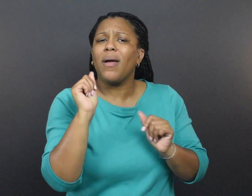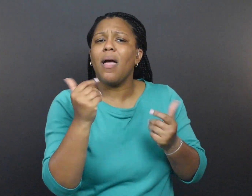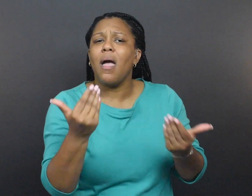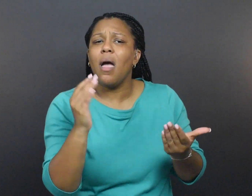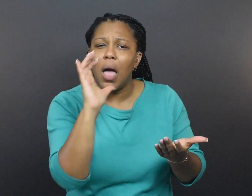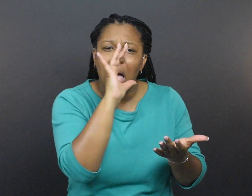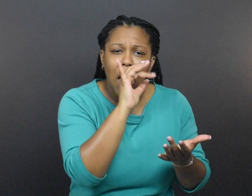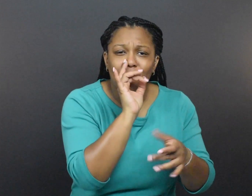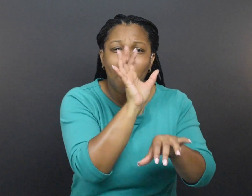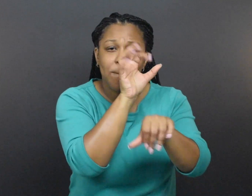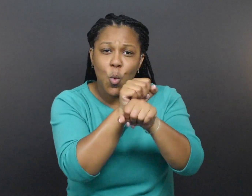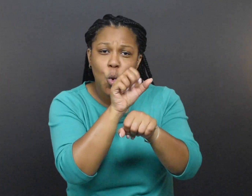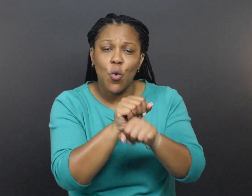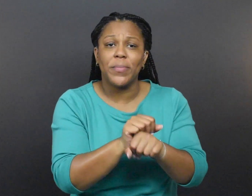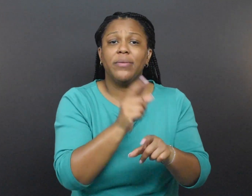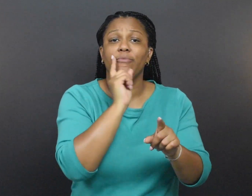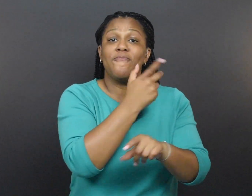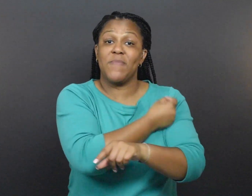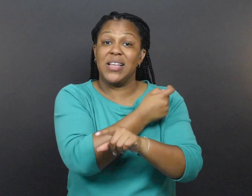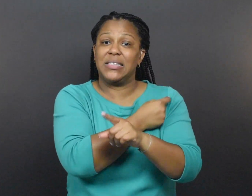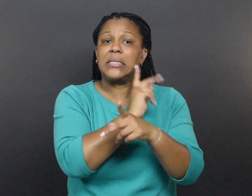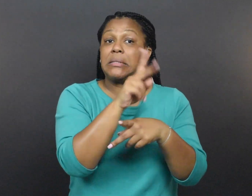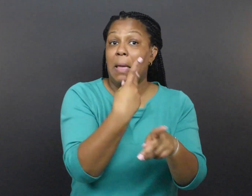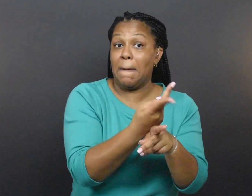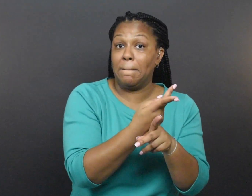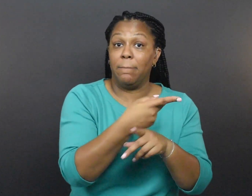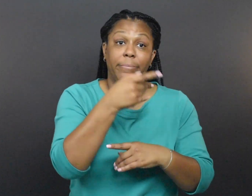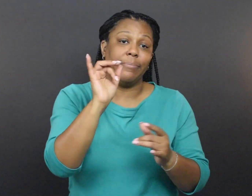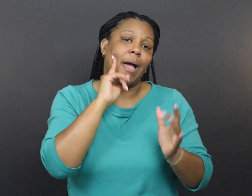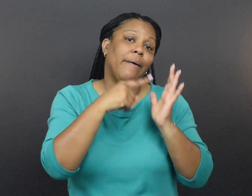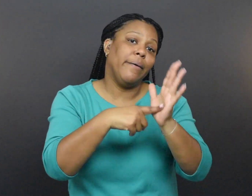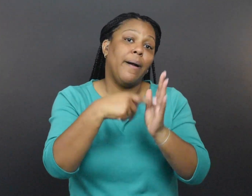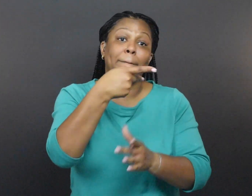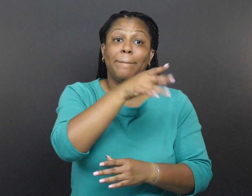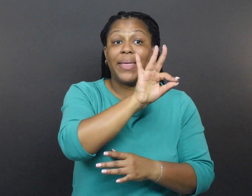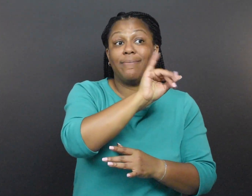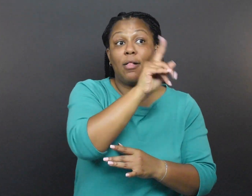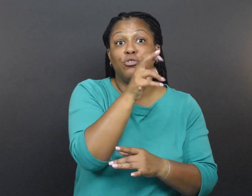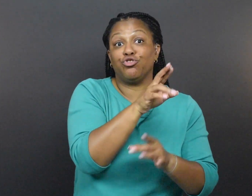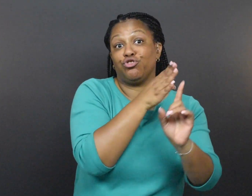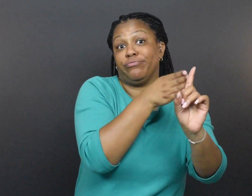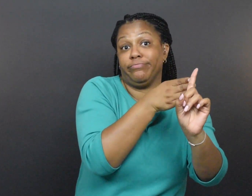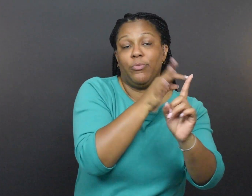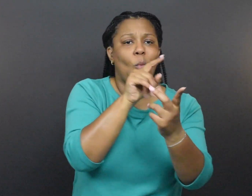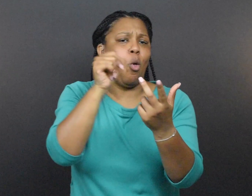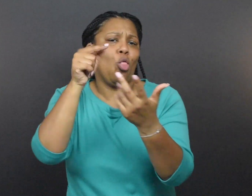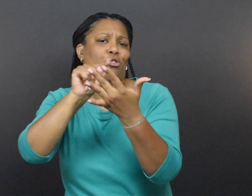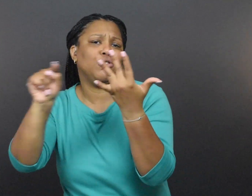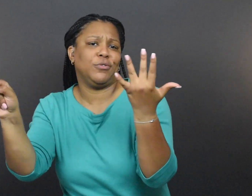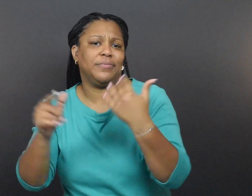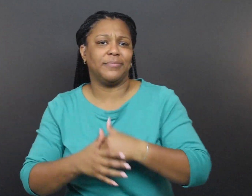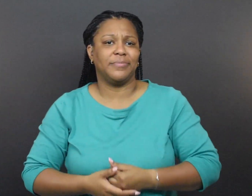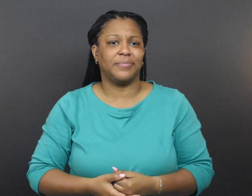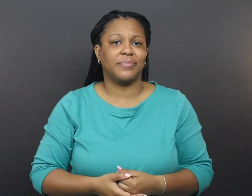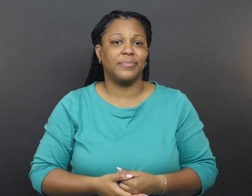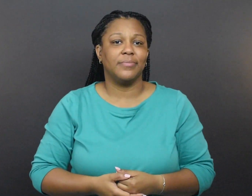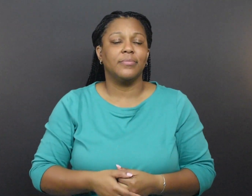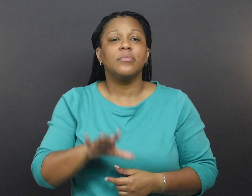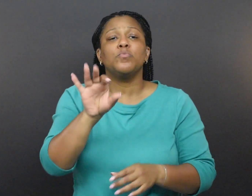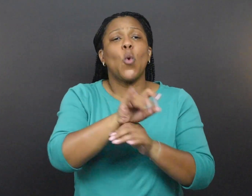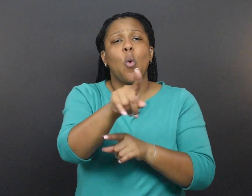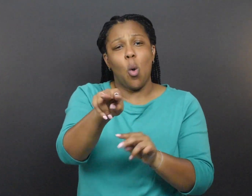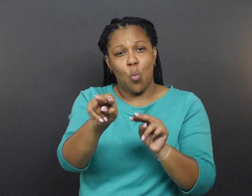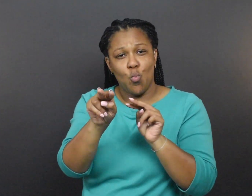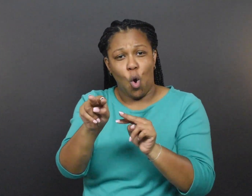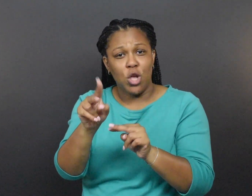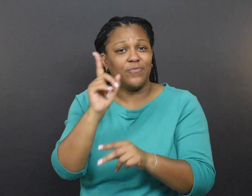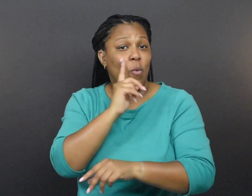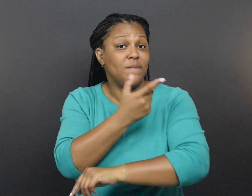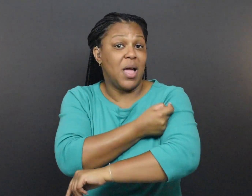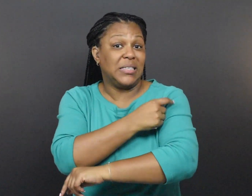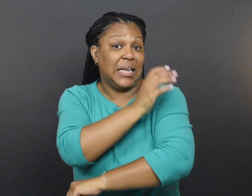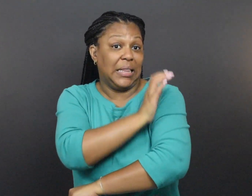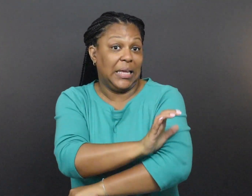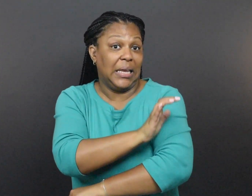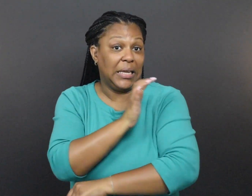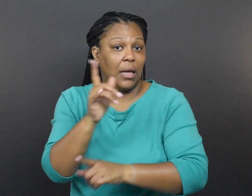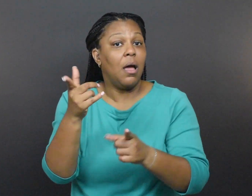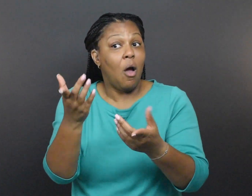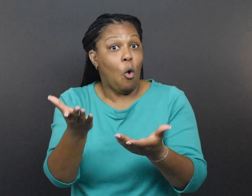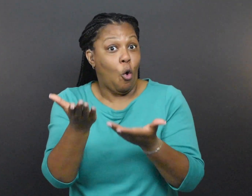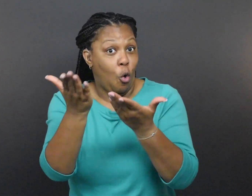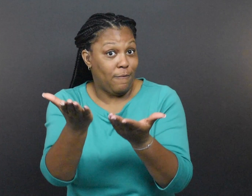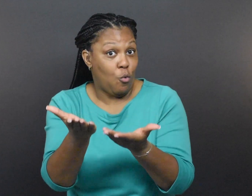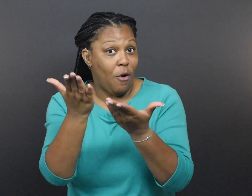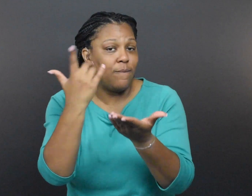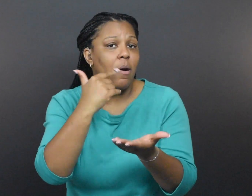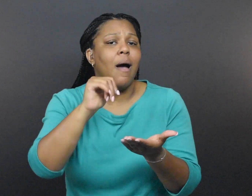for appointments by vaccine type (e.g., Pfizer). o Watch for vaccination clinics being offered at